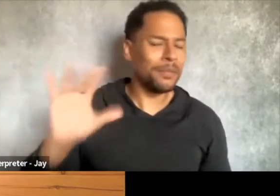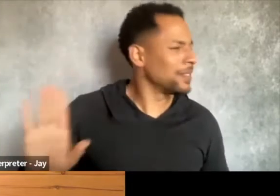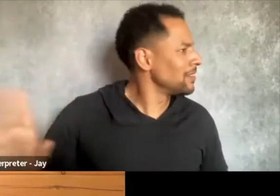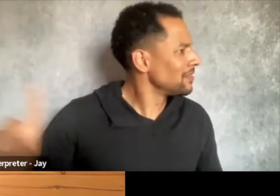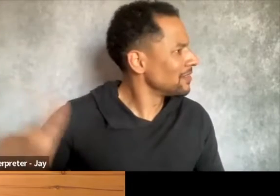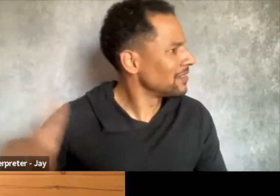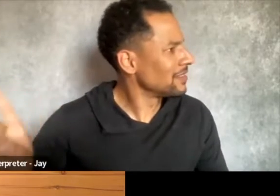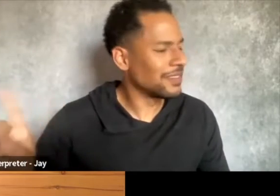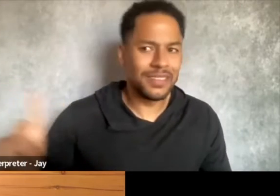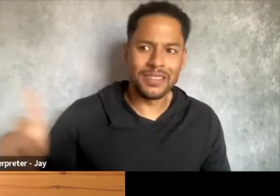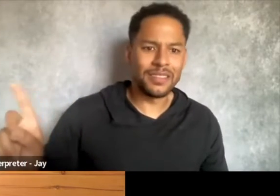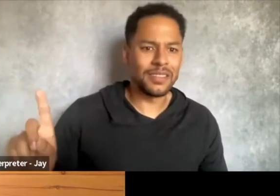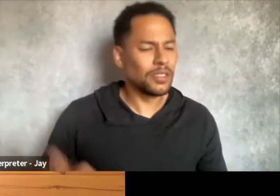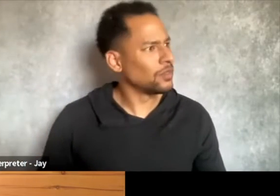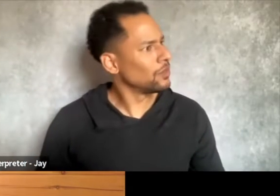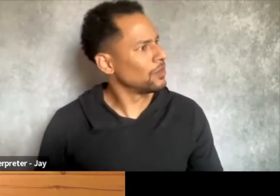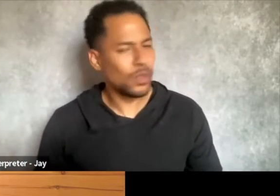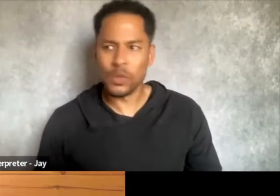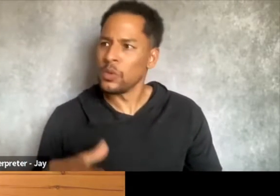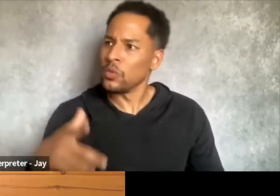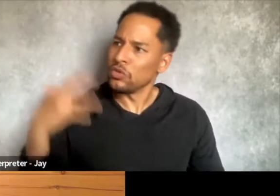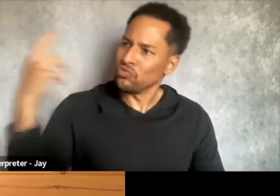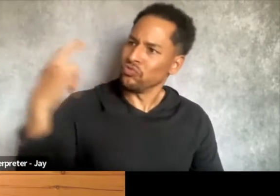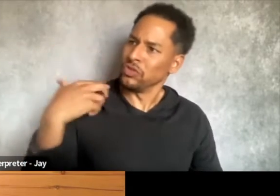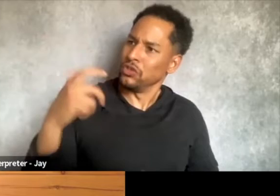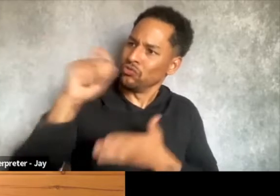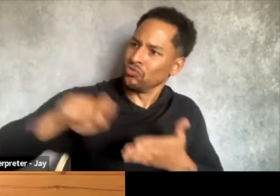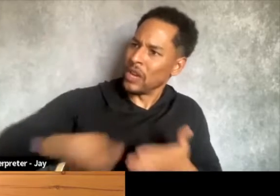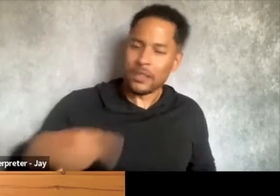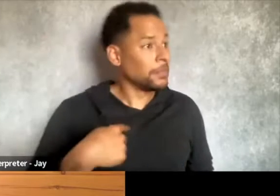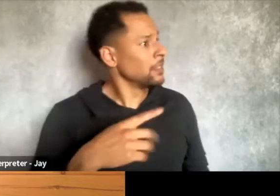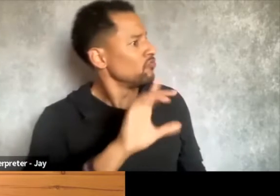Then why the hell did you write to me? 'Cause there was no one else.